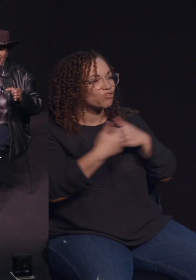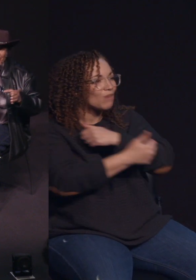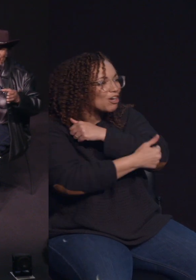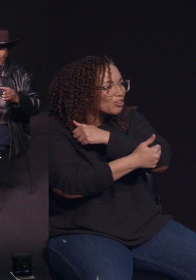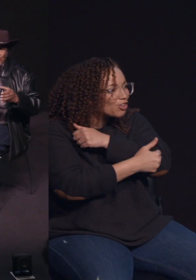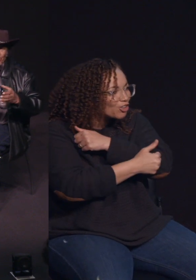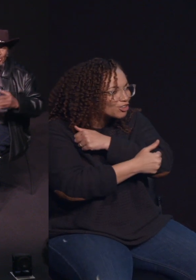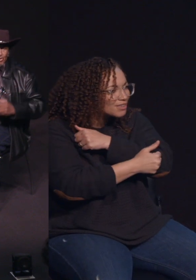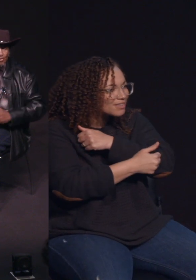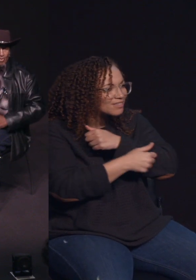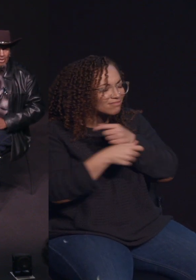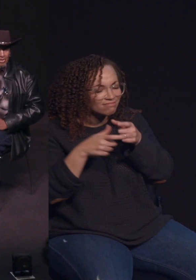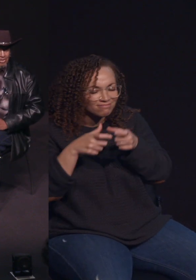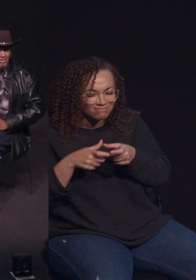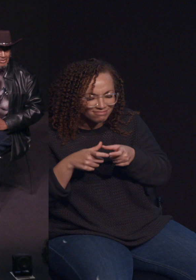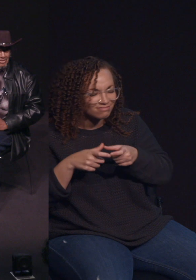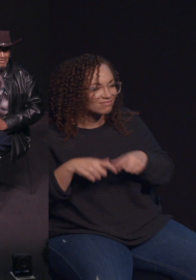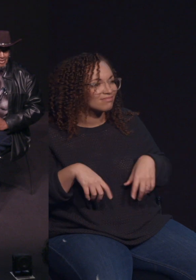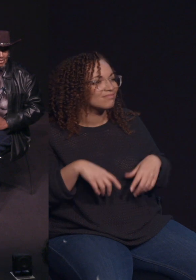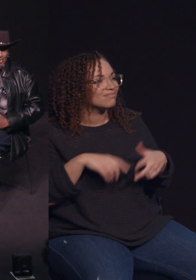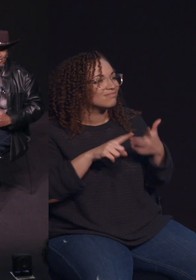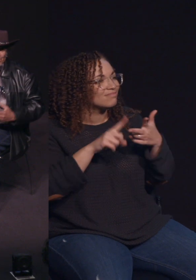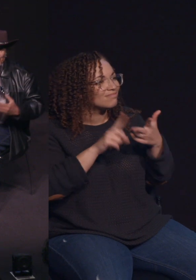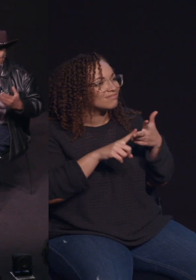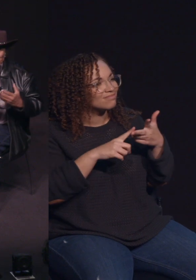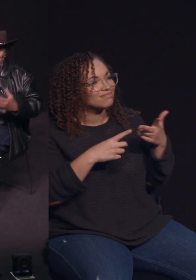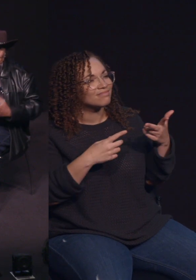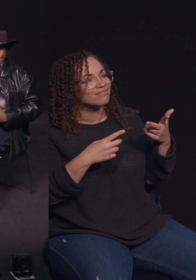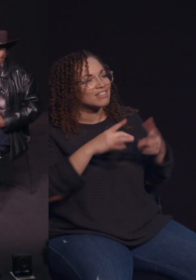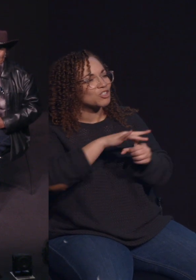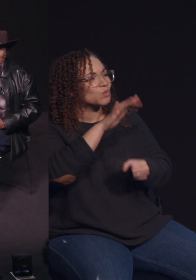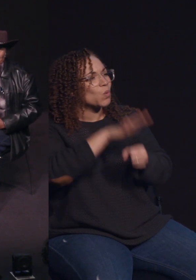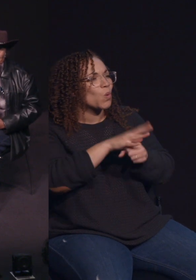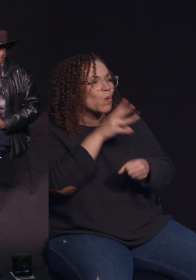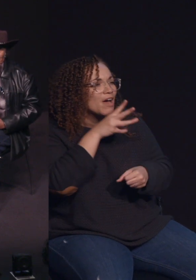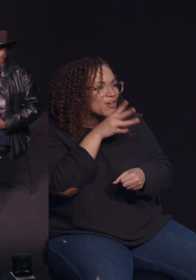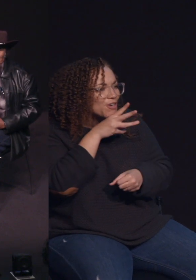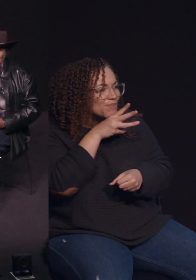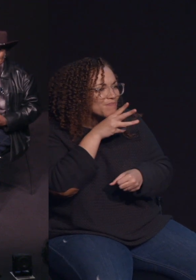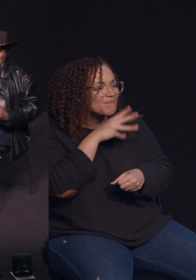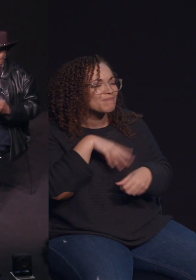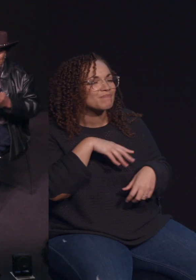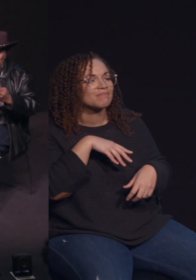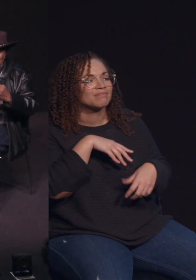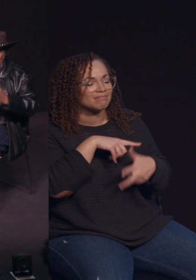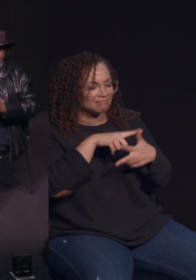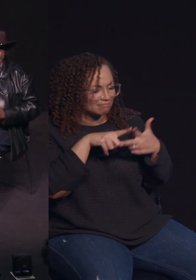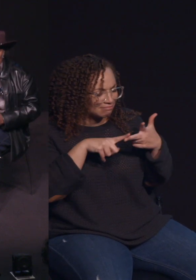And you need some red soda water. So that's what he got me. But he had--in this store I saw something else